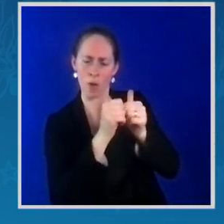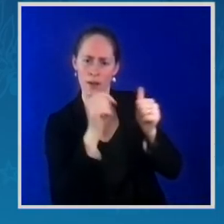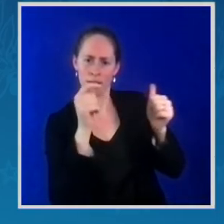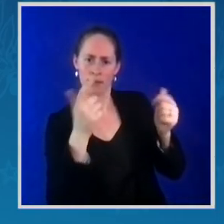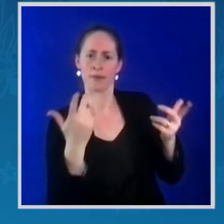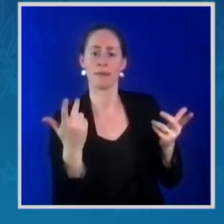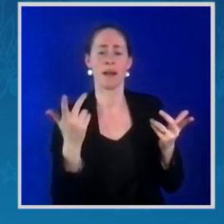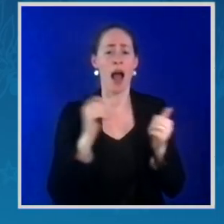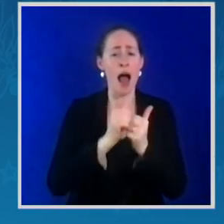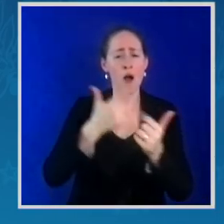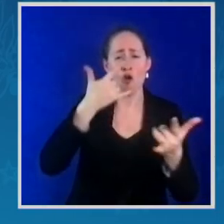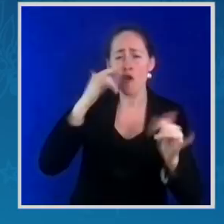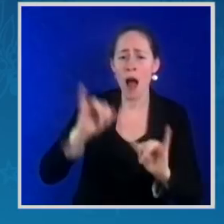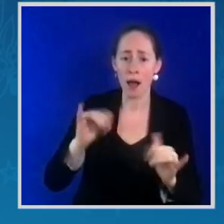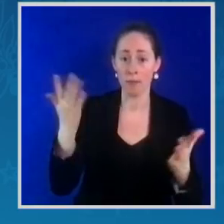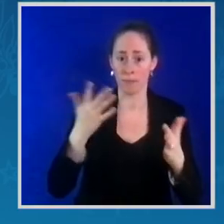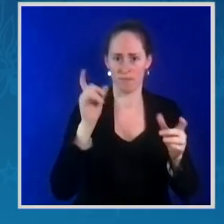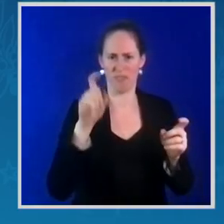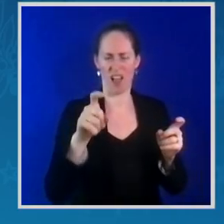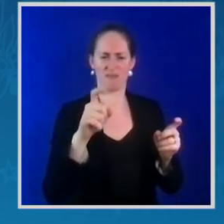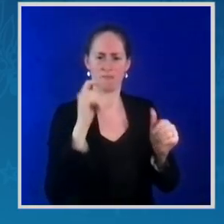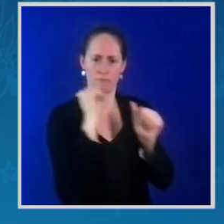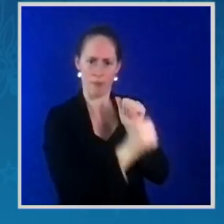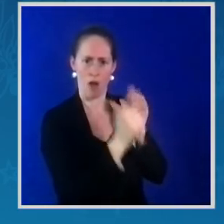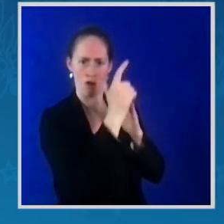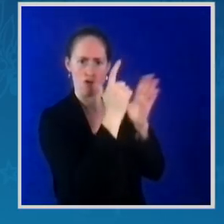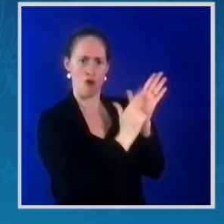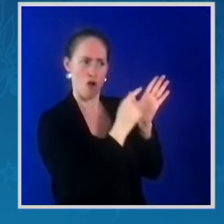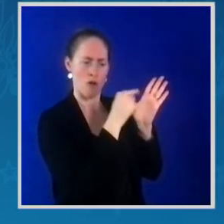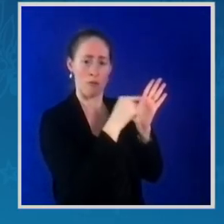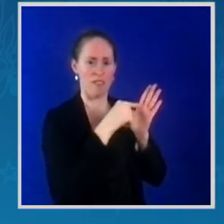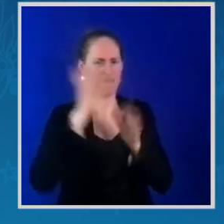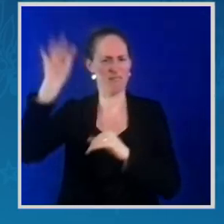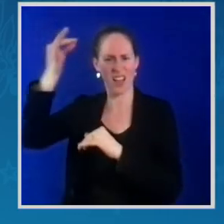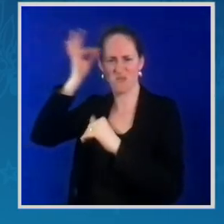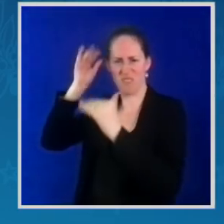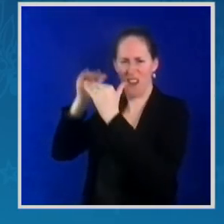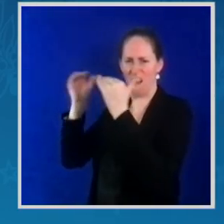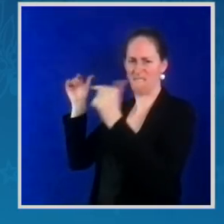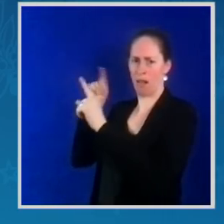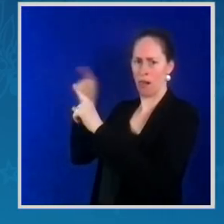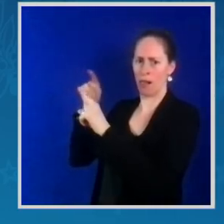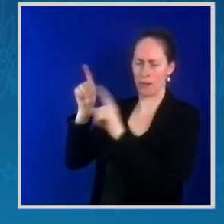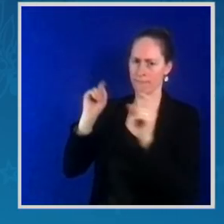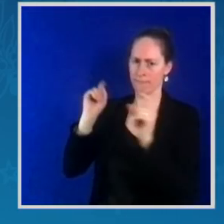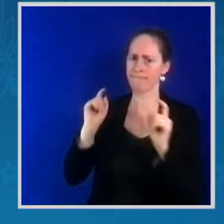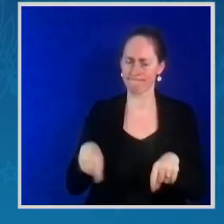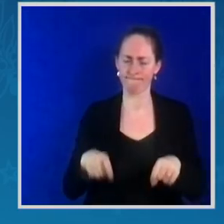at the federal level to have an ability to reinforce